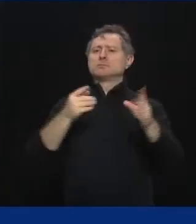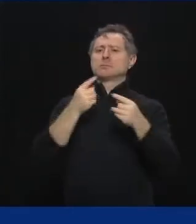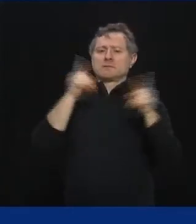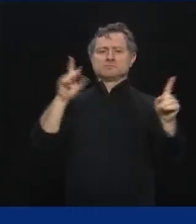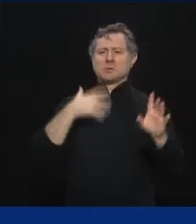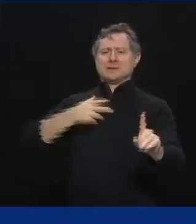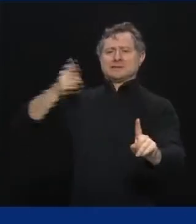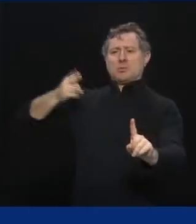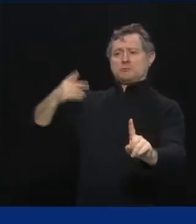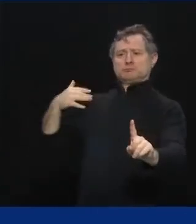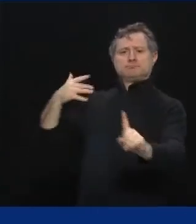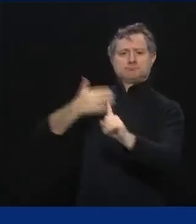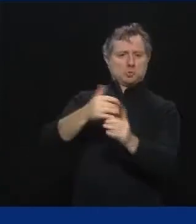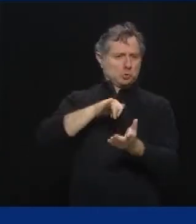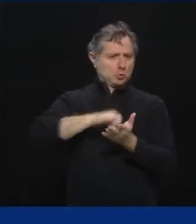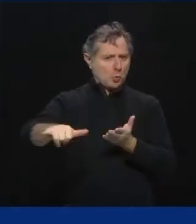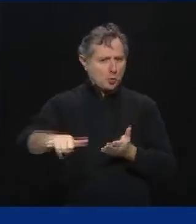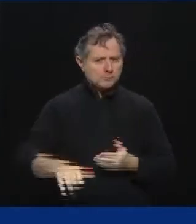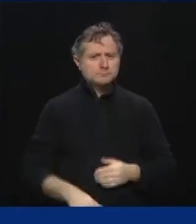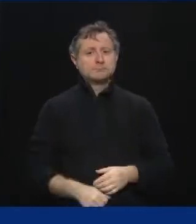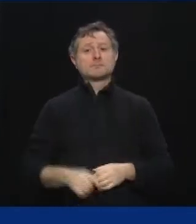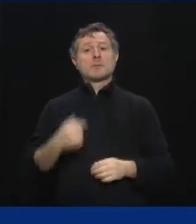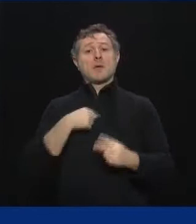BE THE MICROSOFT TRANSPARENT ADMINISTRATION IN THE HISTORY OF